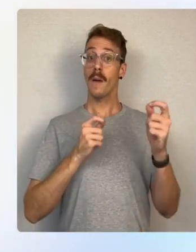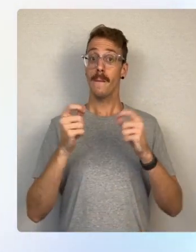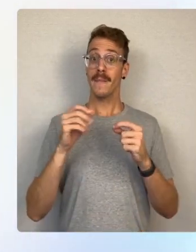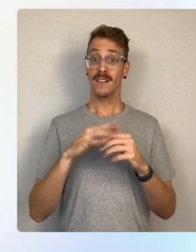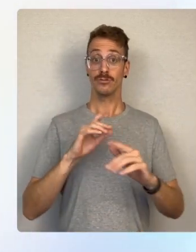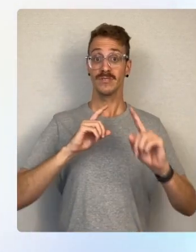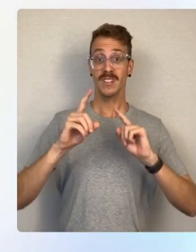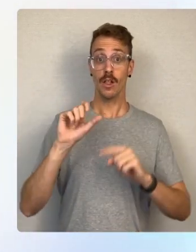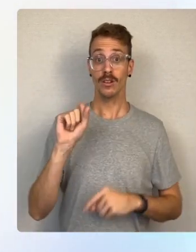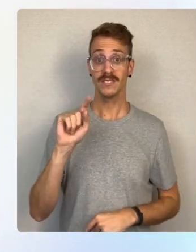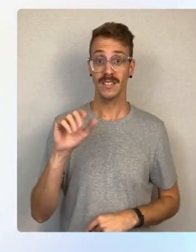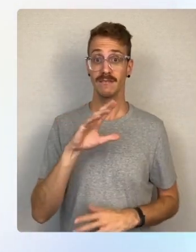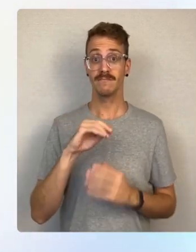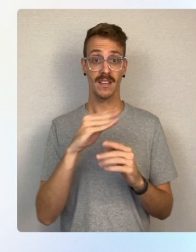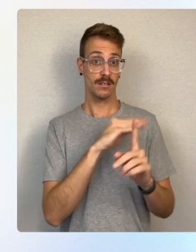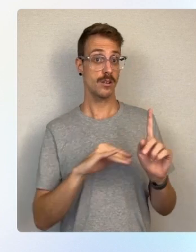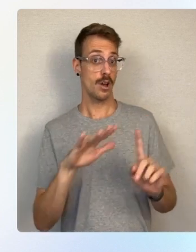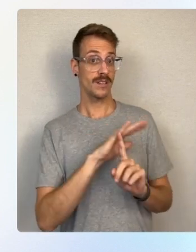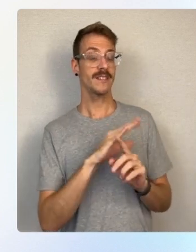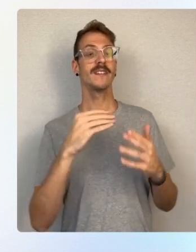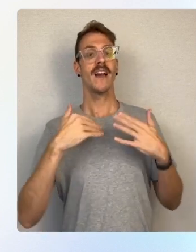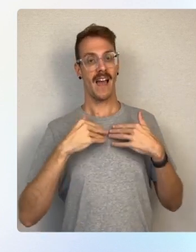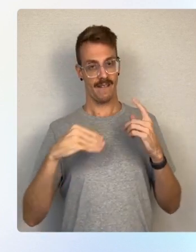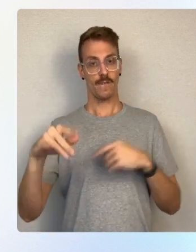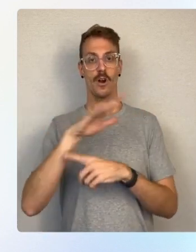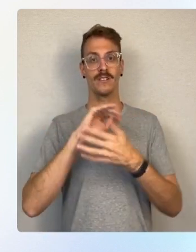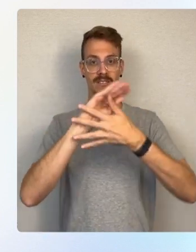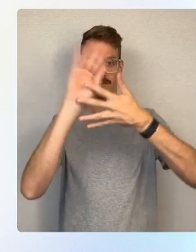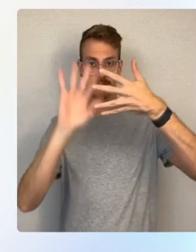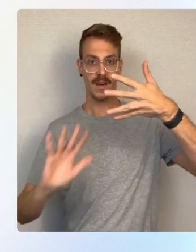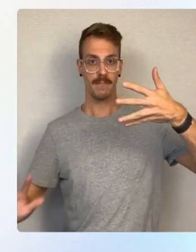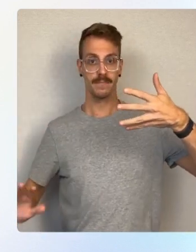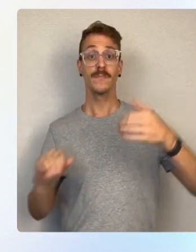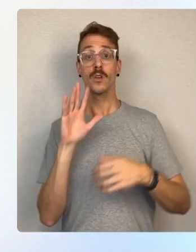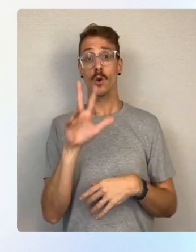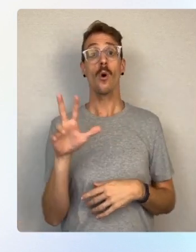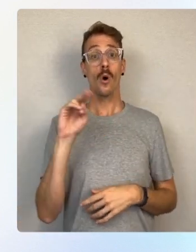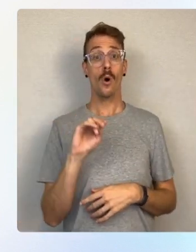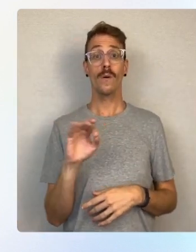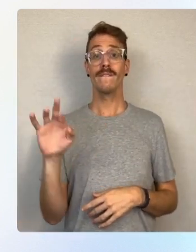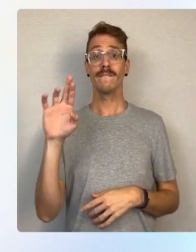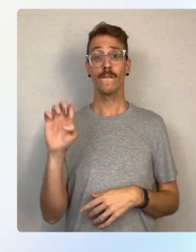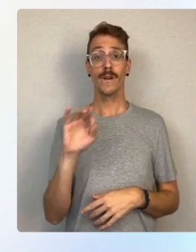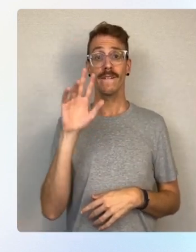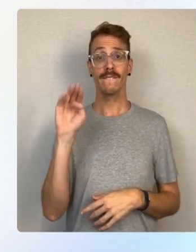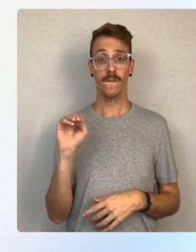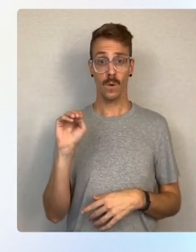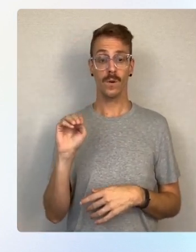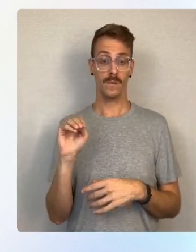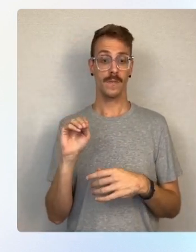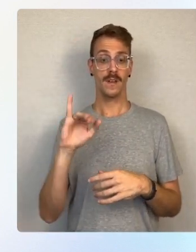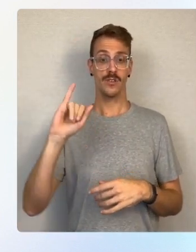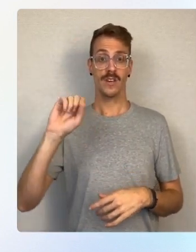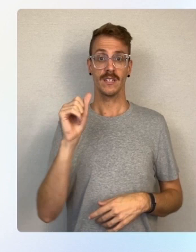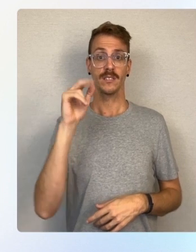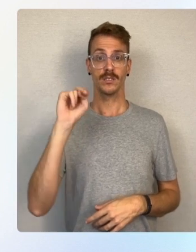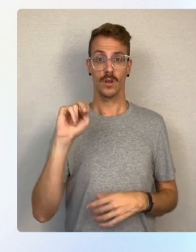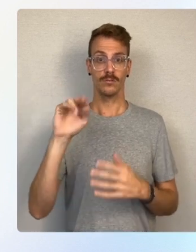To manage the dialogue state and the Context, you get the context map, your own freeform JSON payload.